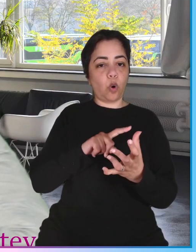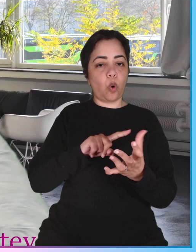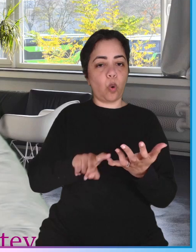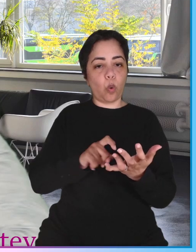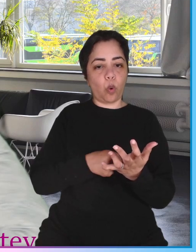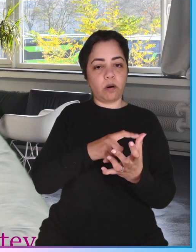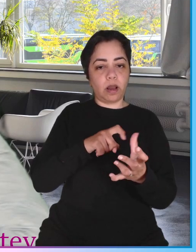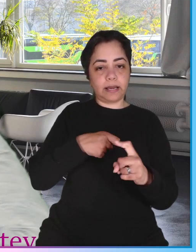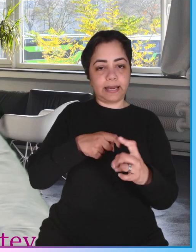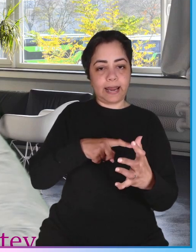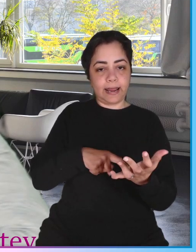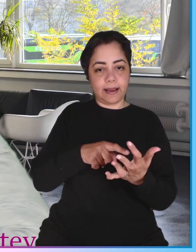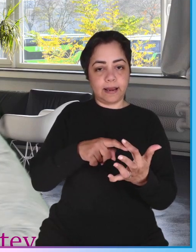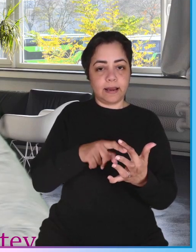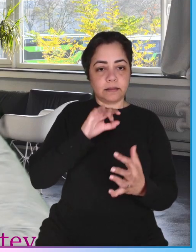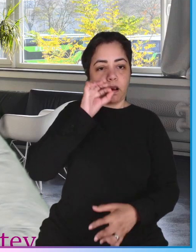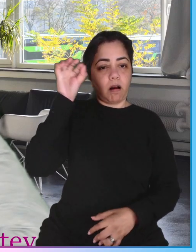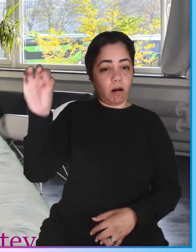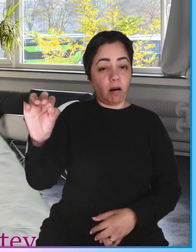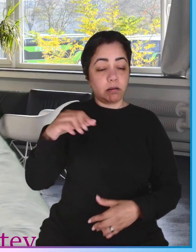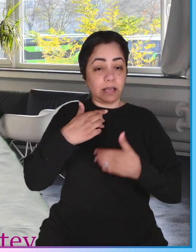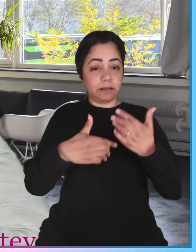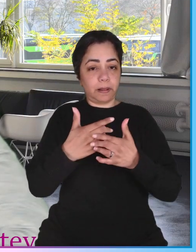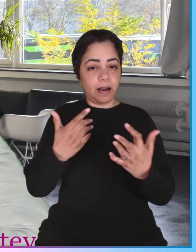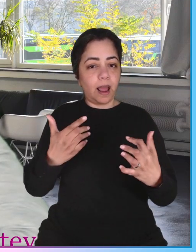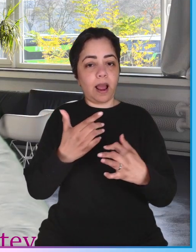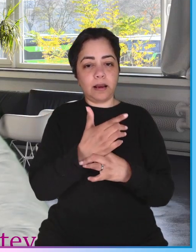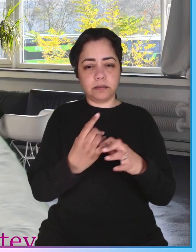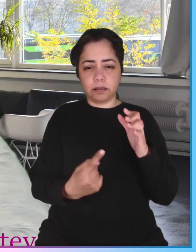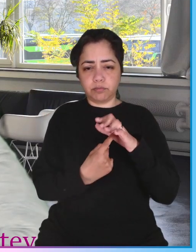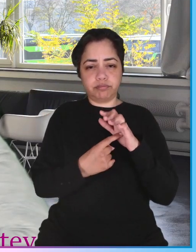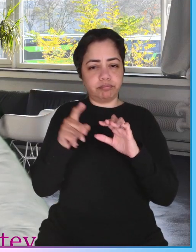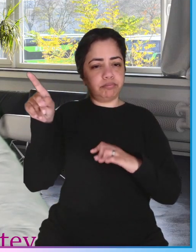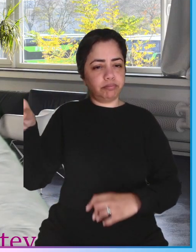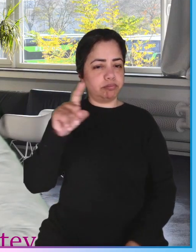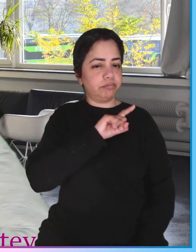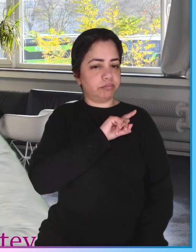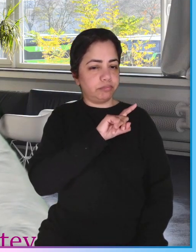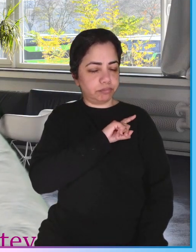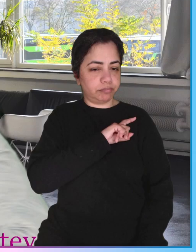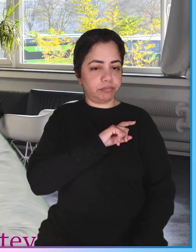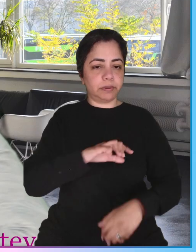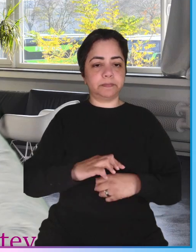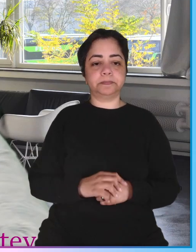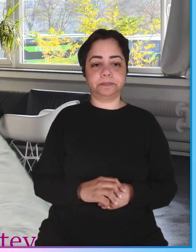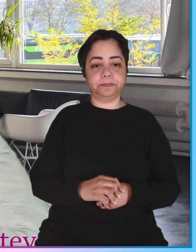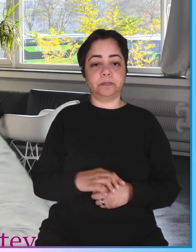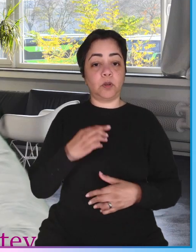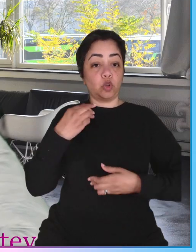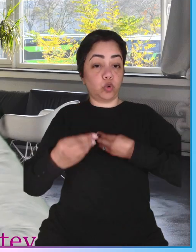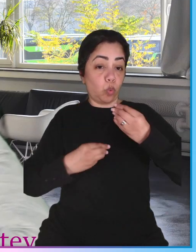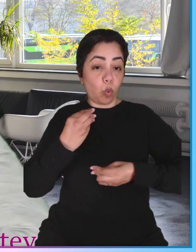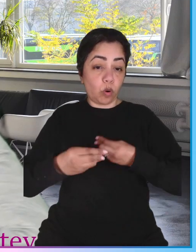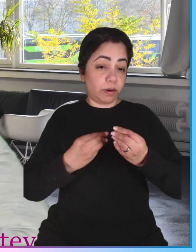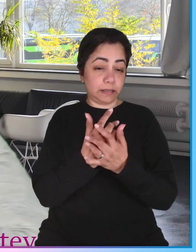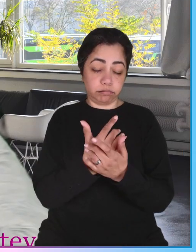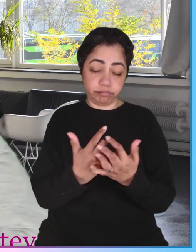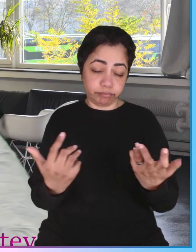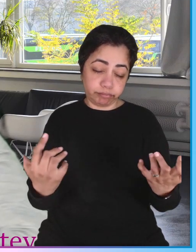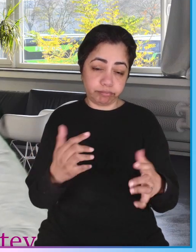and tell a brief story about why accessibility matters to me. Well, there’s obviously a lot of stories, and they take a lot of time